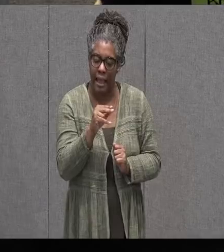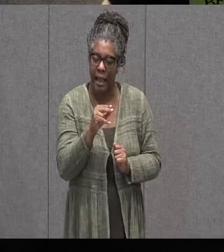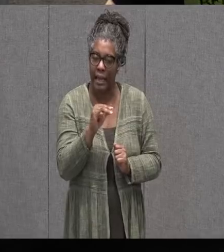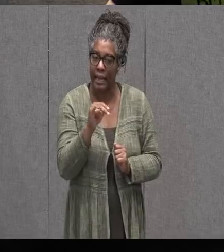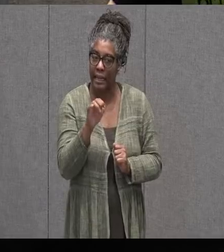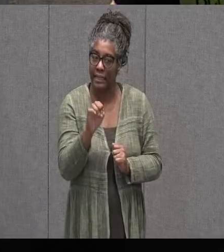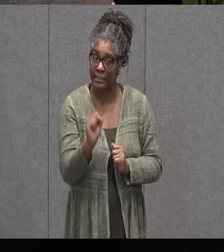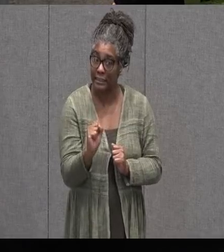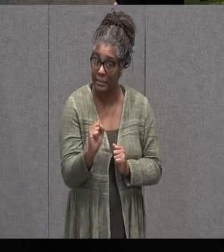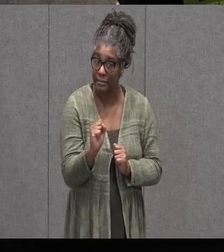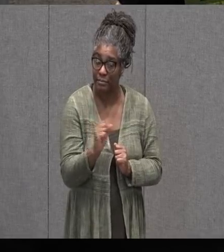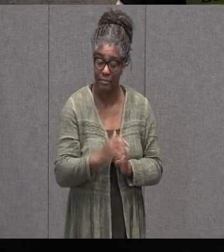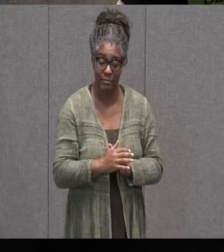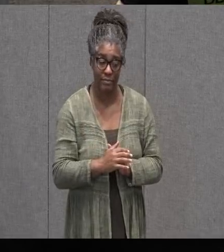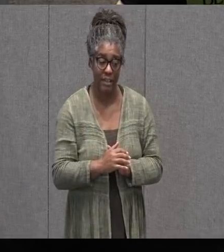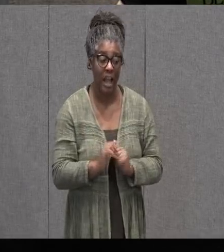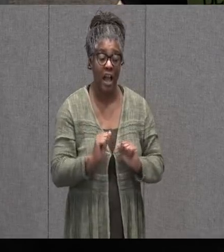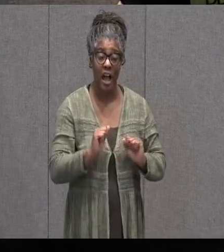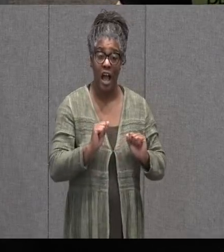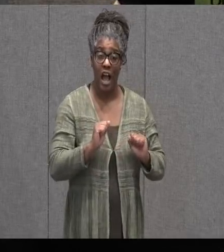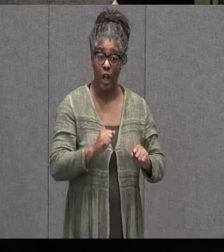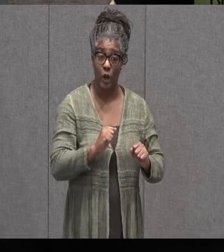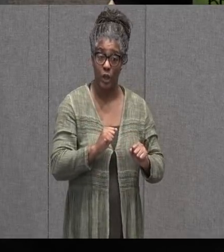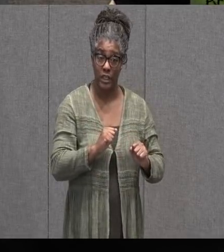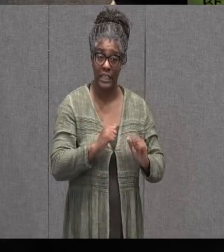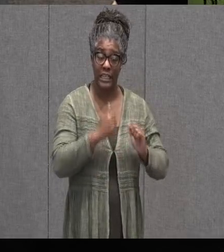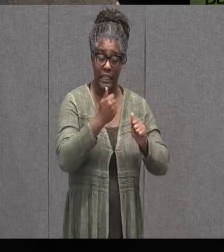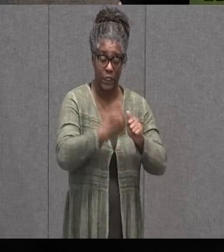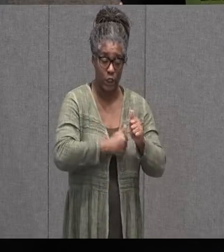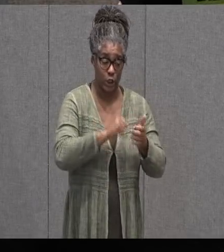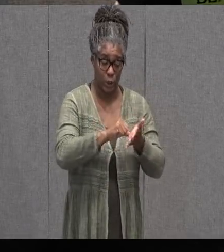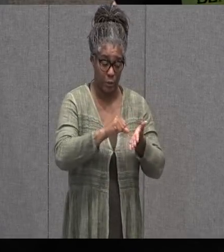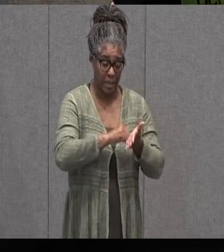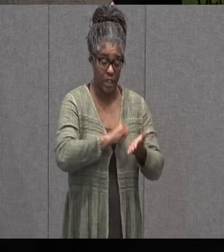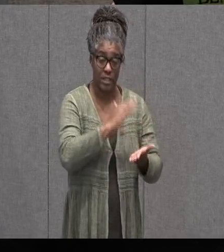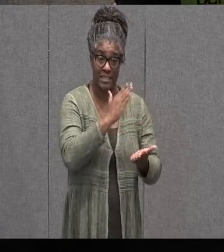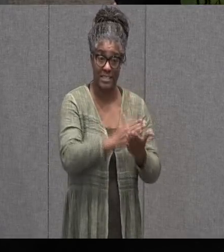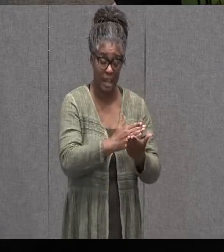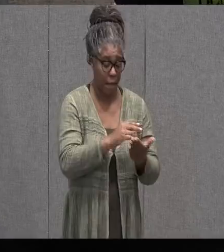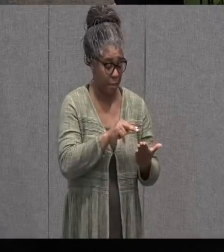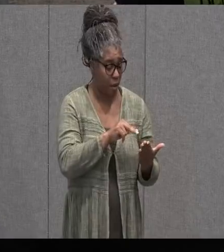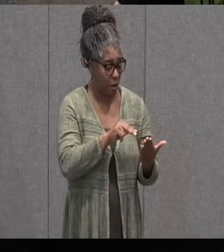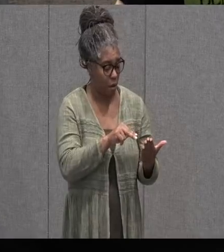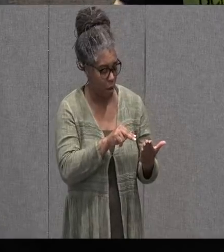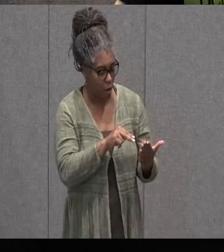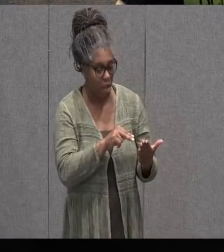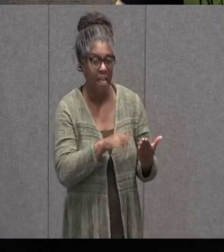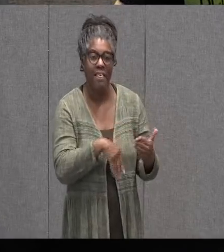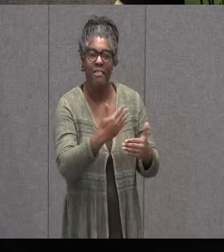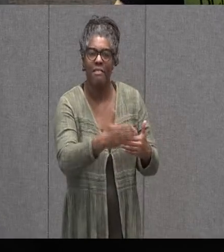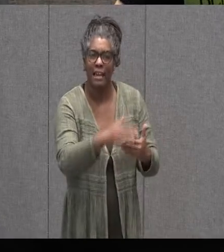on different pages and asked, what will Benny spend his next penny on?